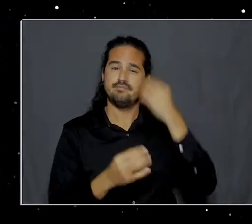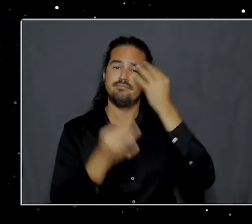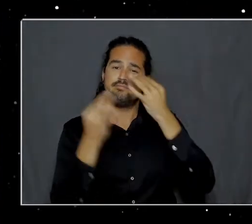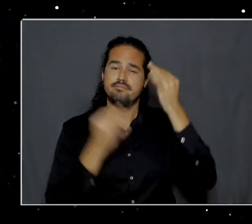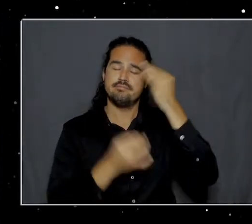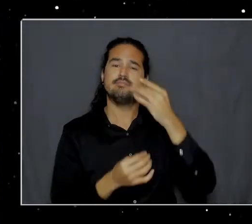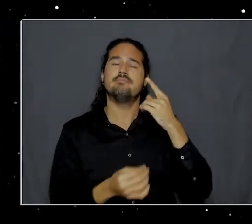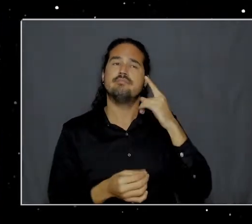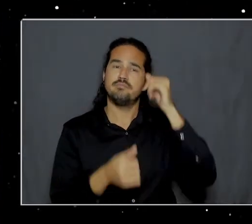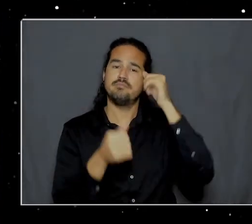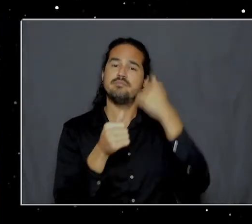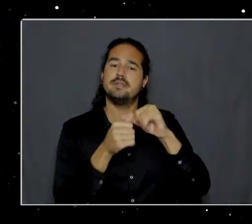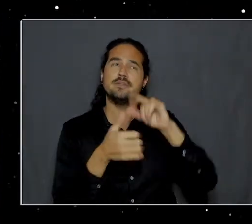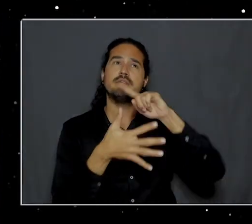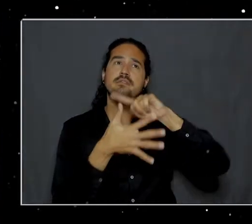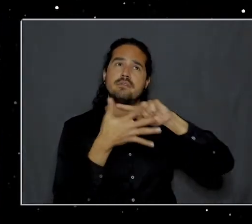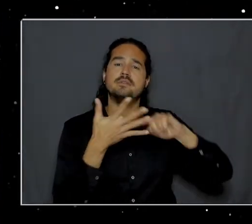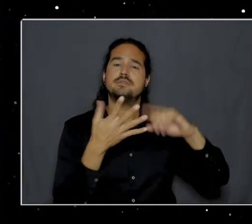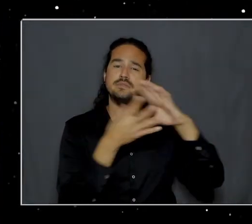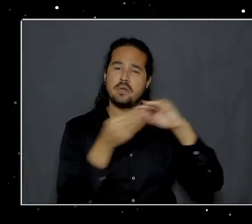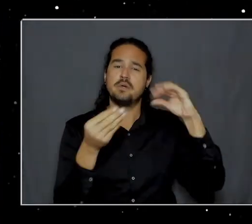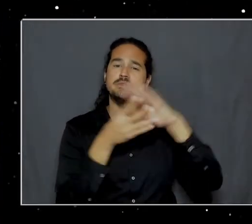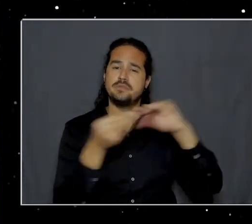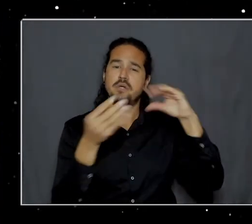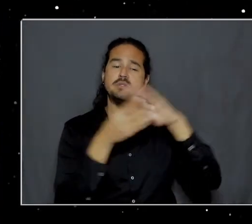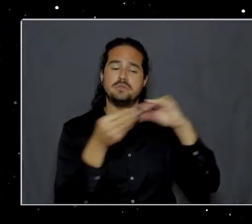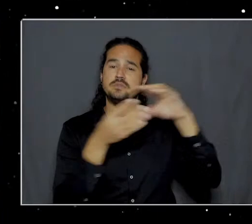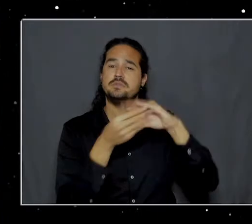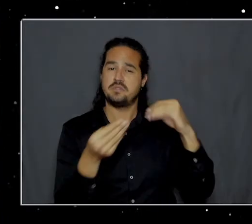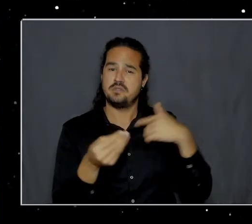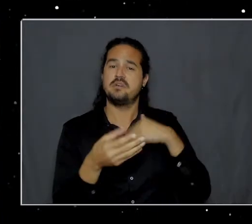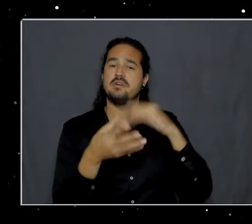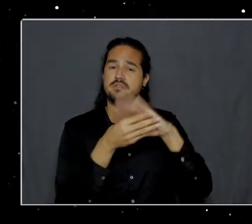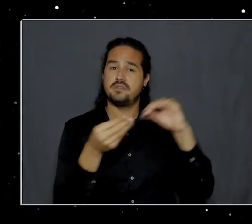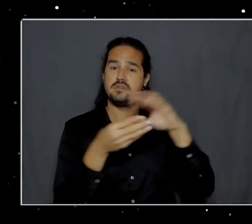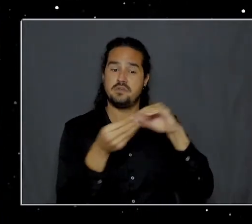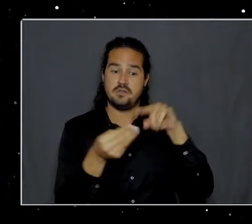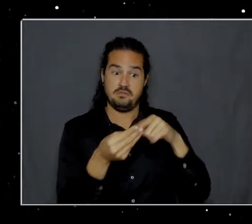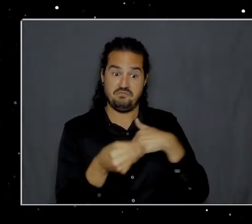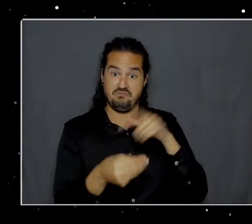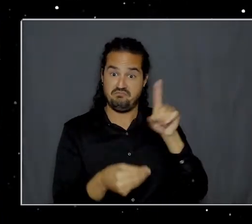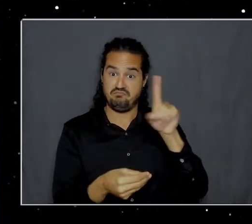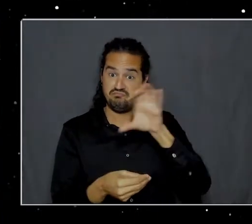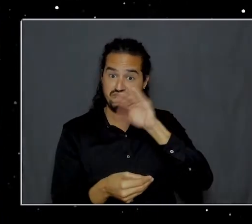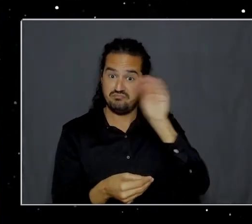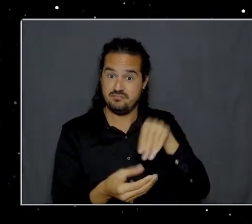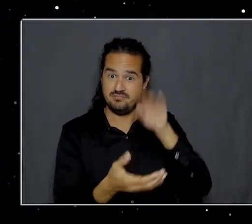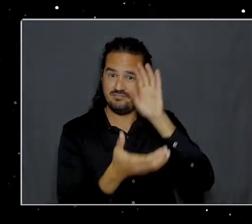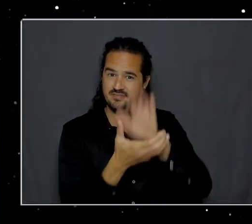MYSELF, AND I DON'T FULLY BELIEVE THOSE STORIES.